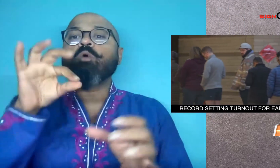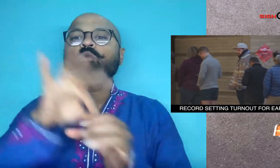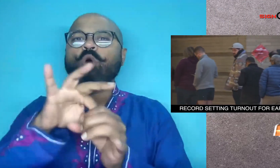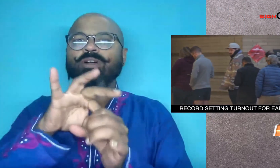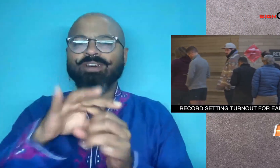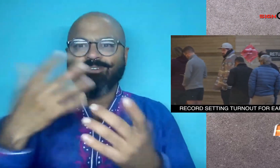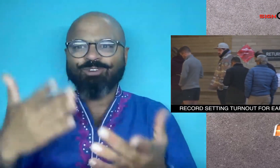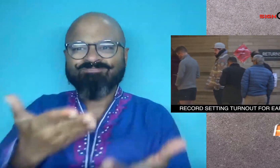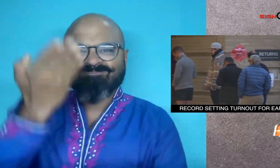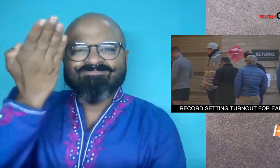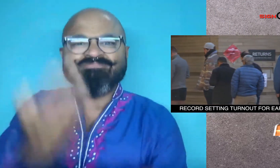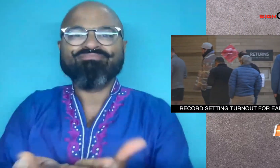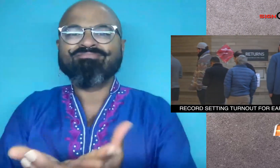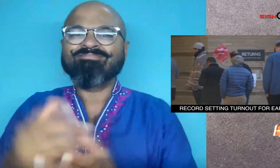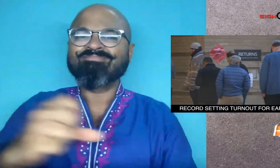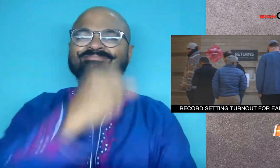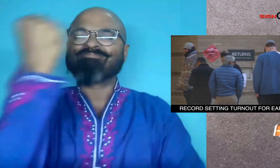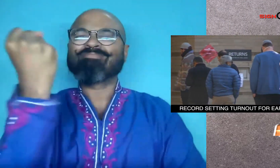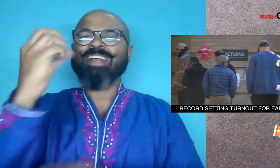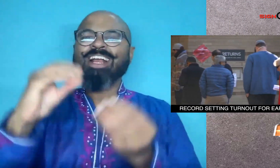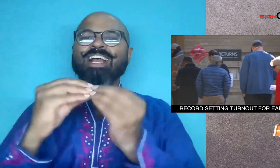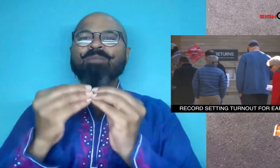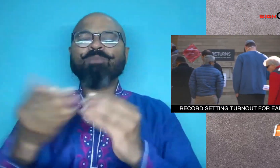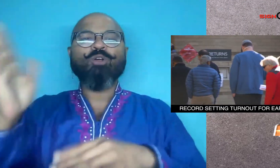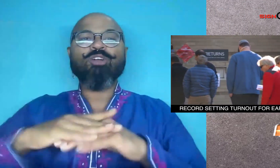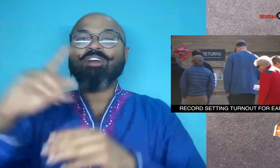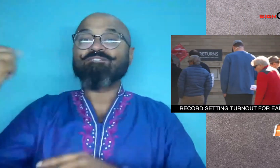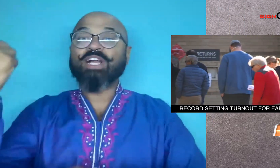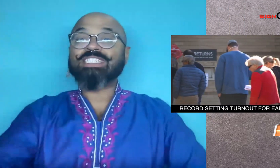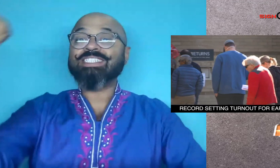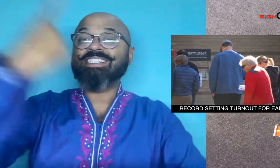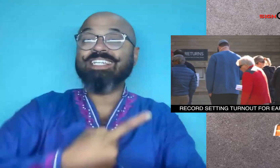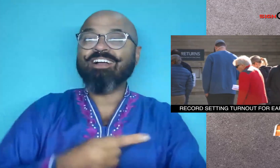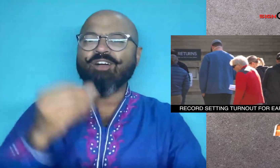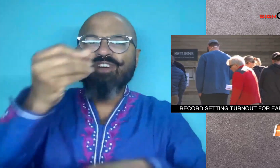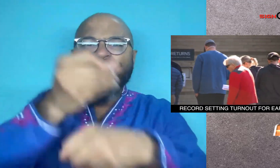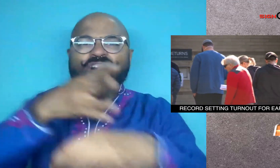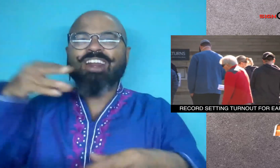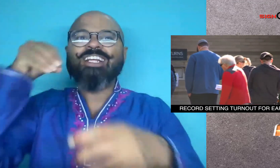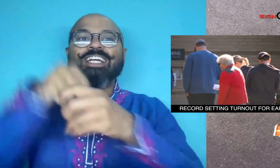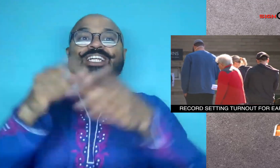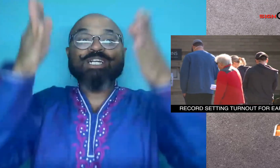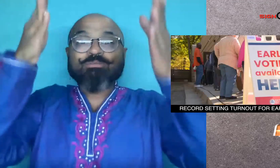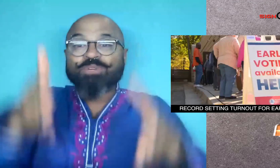Georgia's top election official says midterm voters turned out in record numbers on the